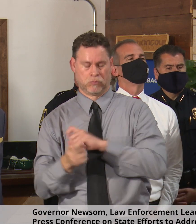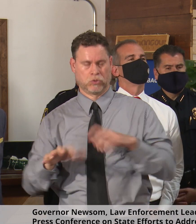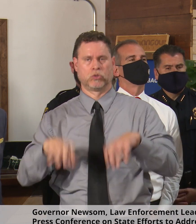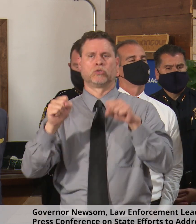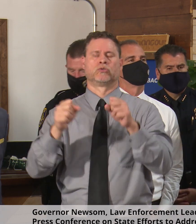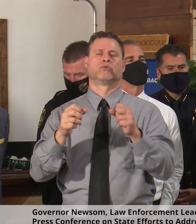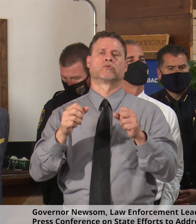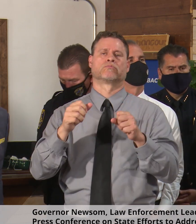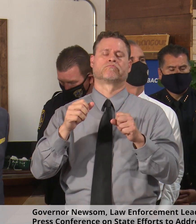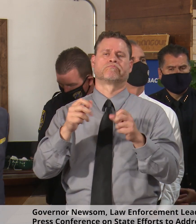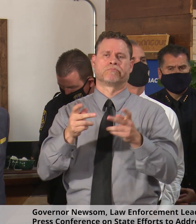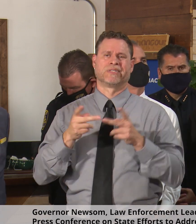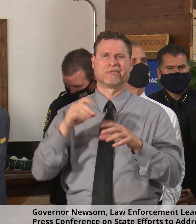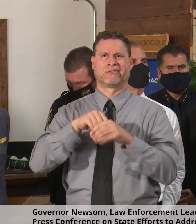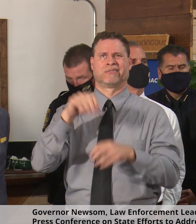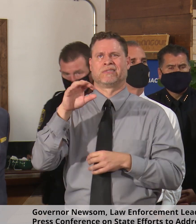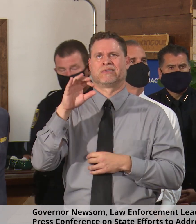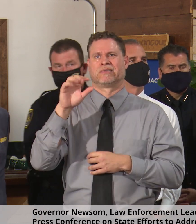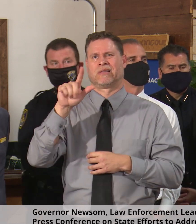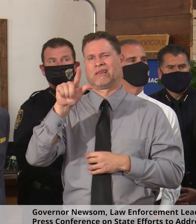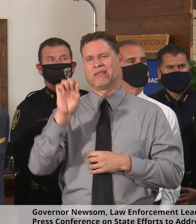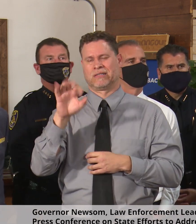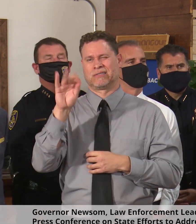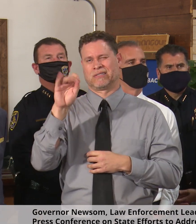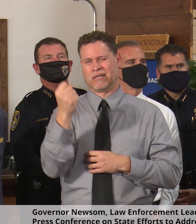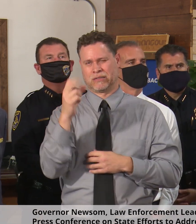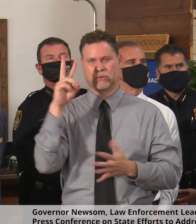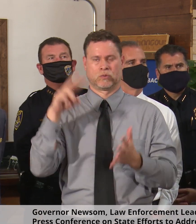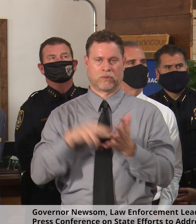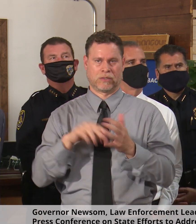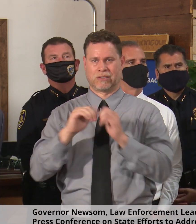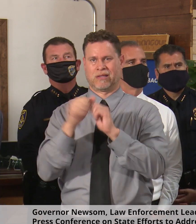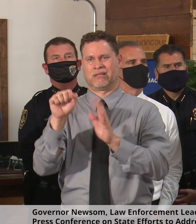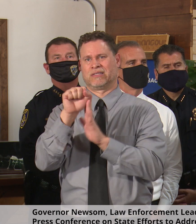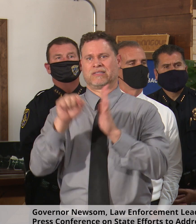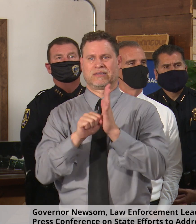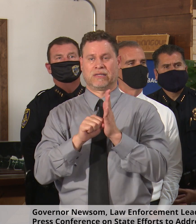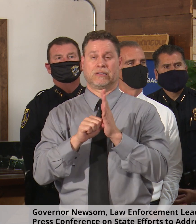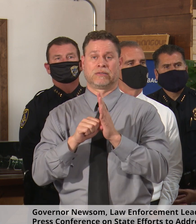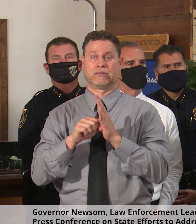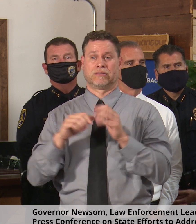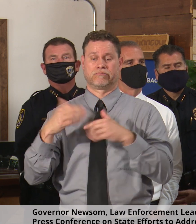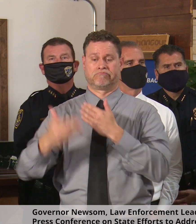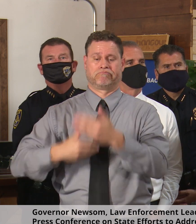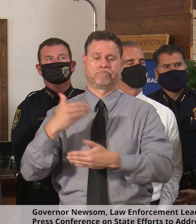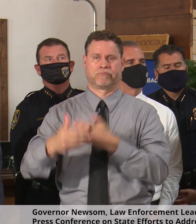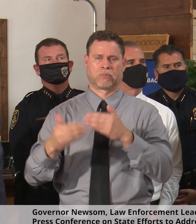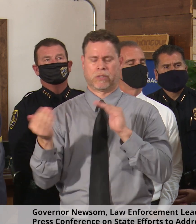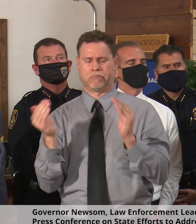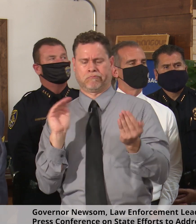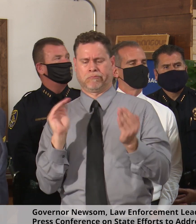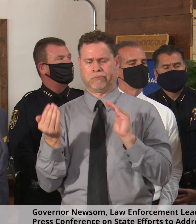in the late 90s and 2000s and how this state has fared. We pairing contrasting how we're doing